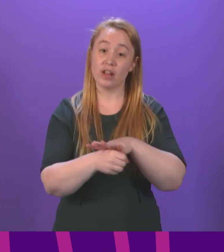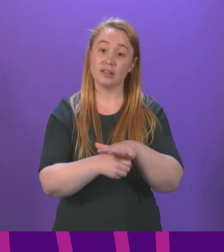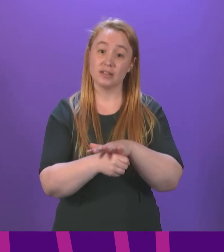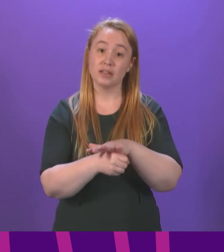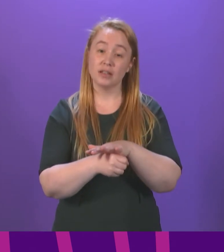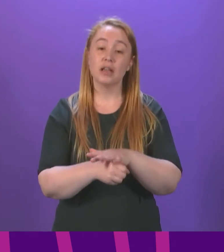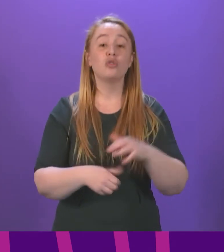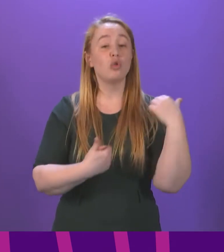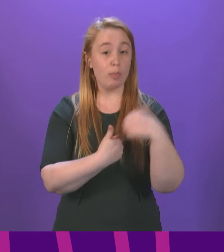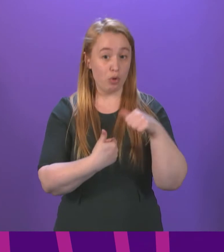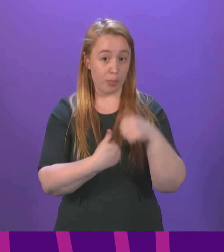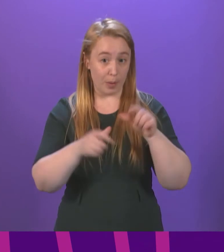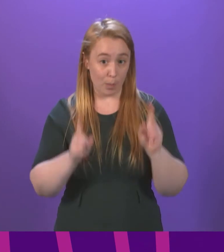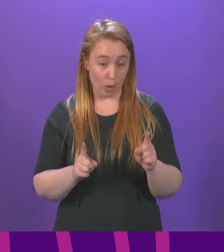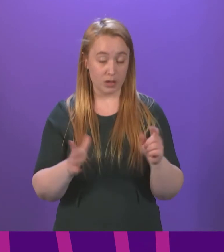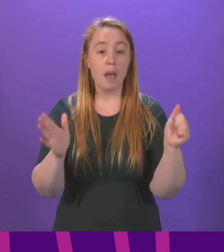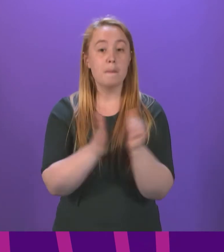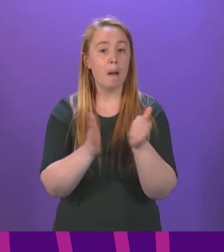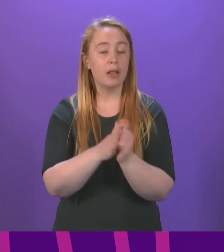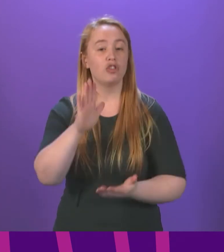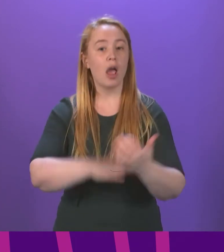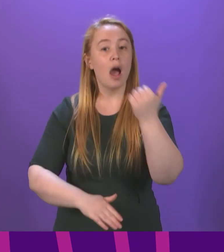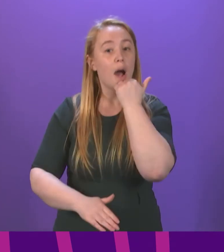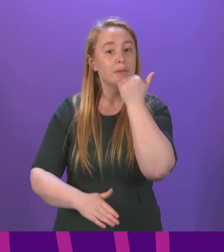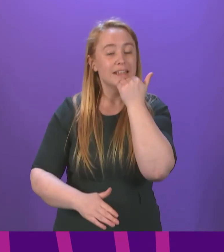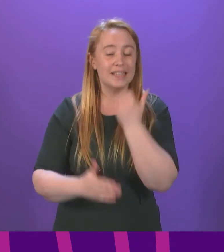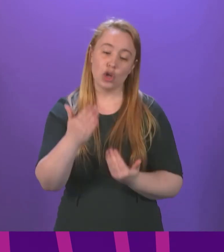and it is therefore appropriate that we now publish an updated and refreshed strategy.